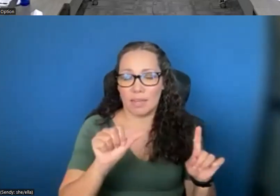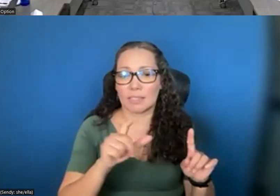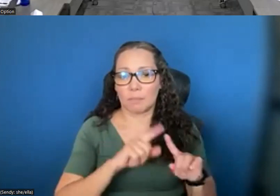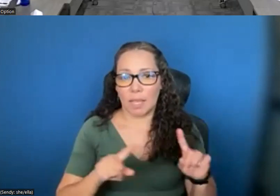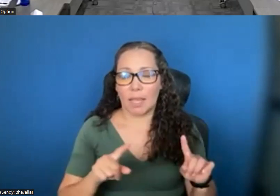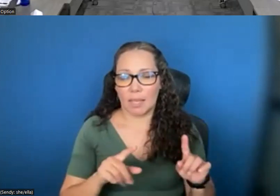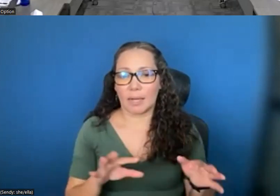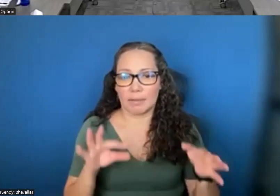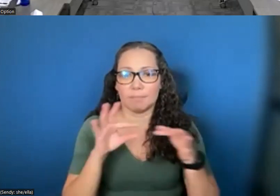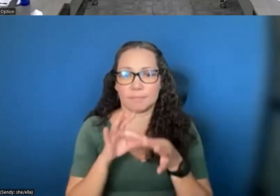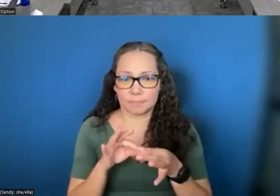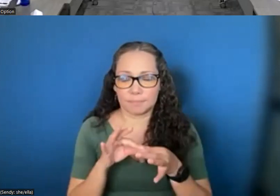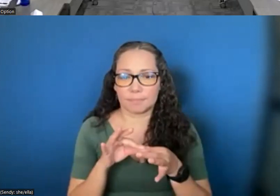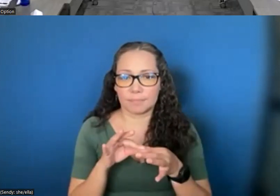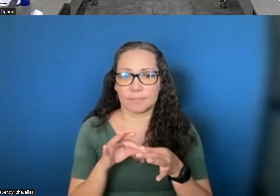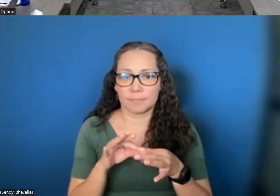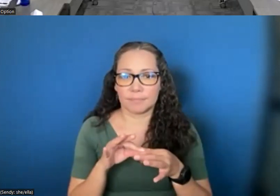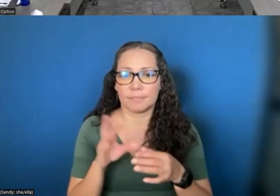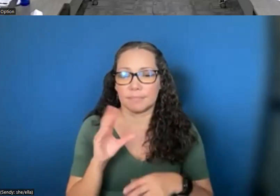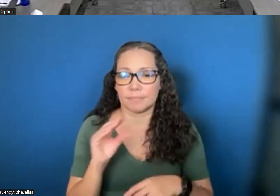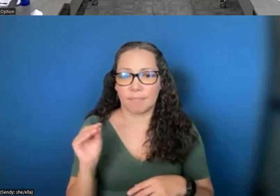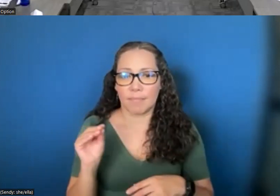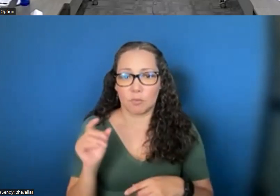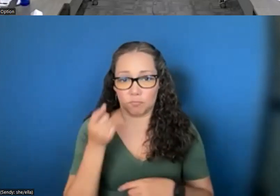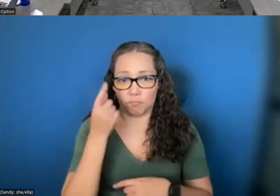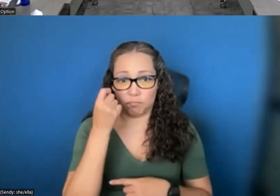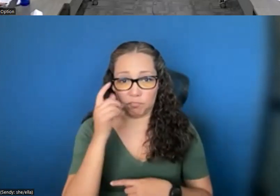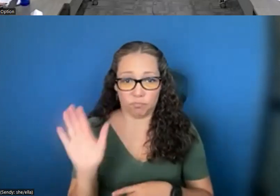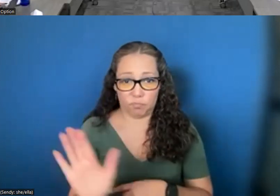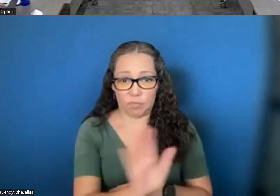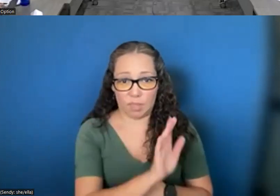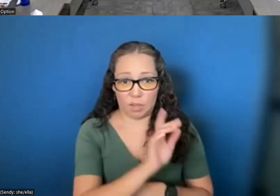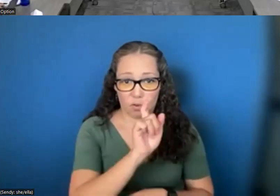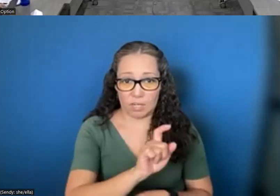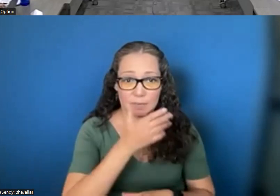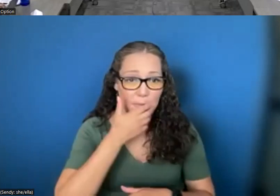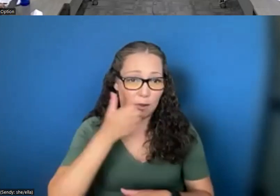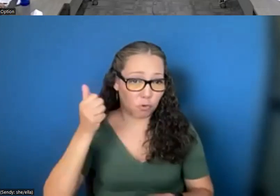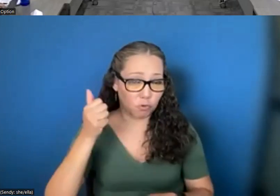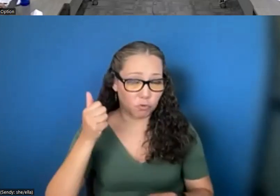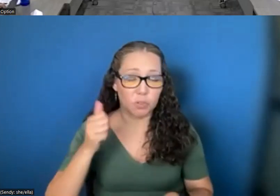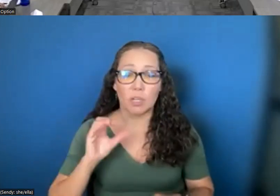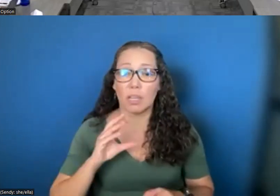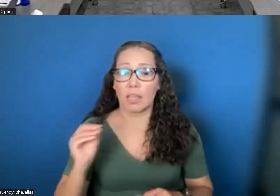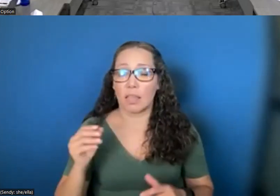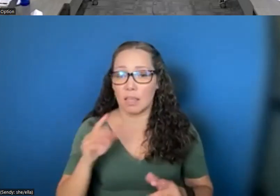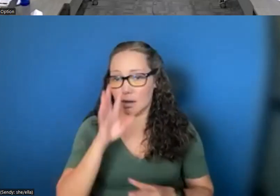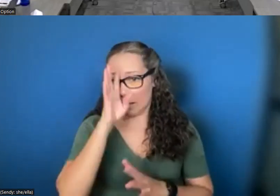INR function to uh understand their needs better and to um come up with a good sort of like case